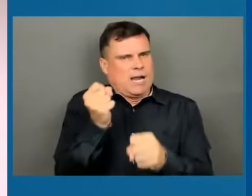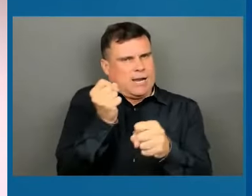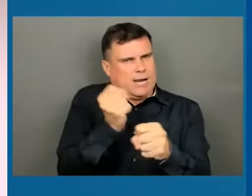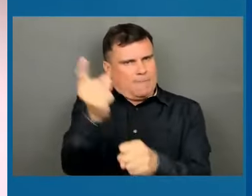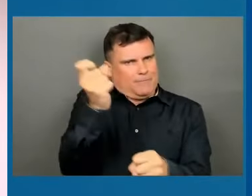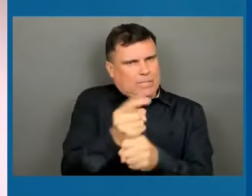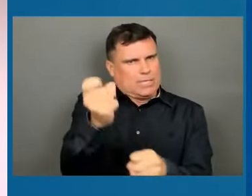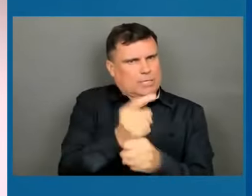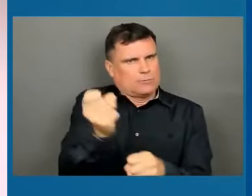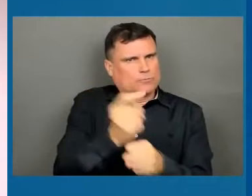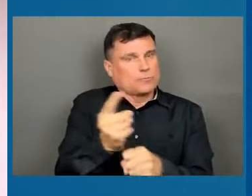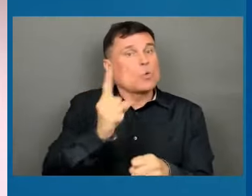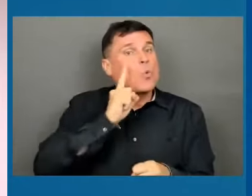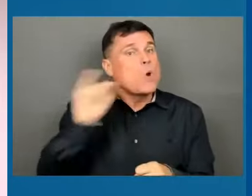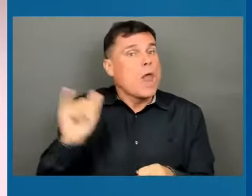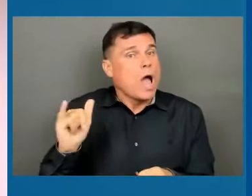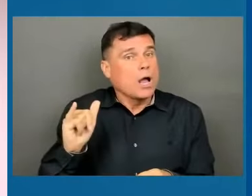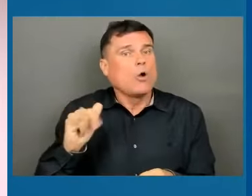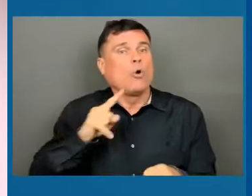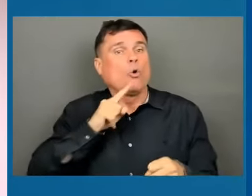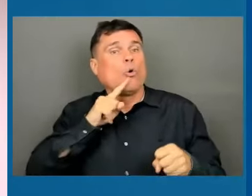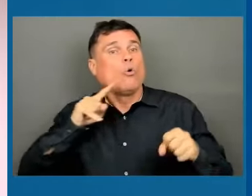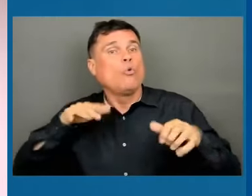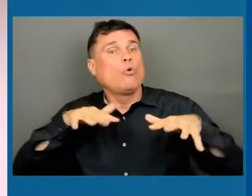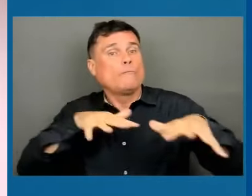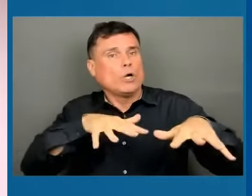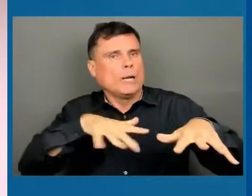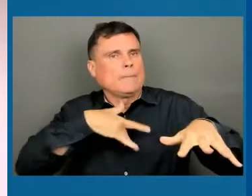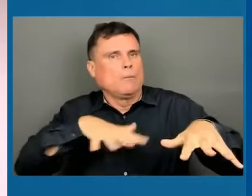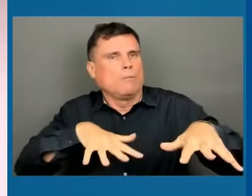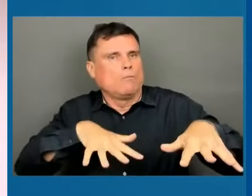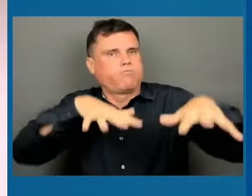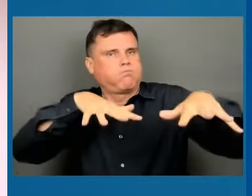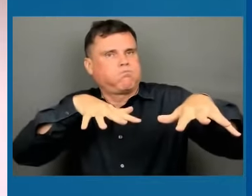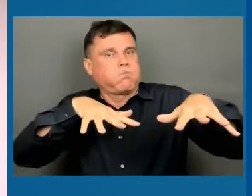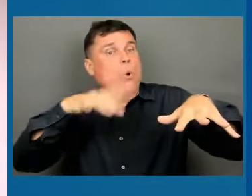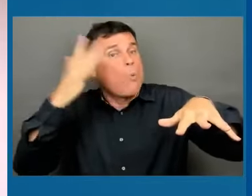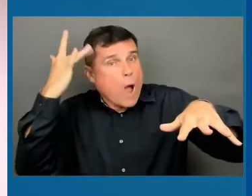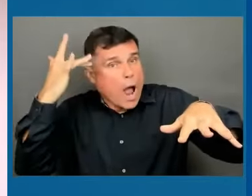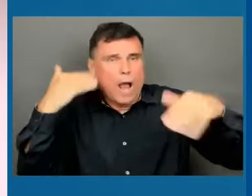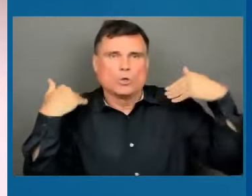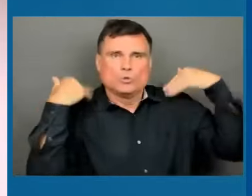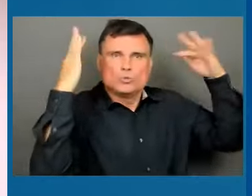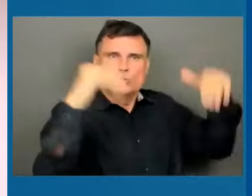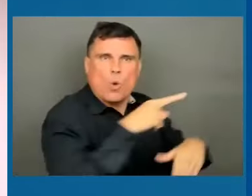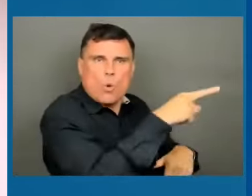right now are unusually high probably something that we see